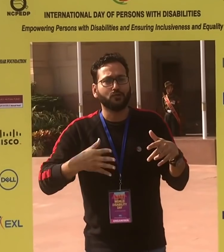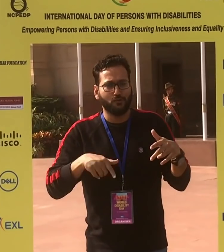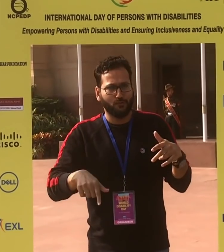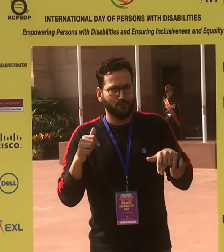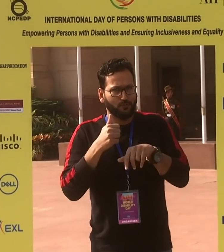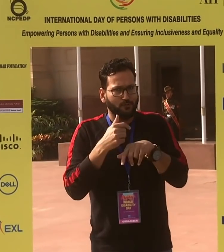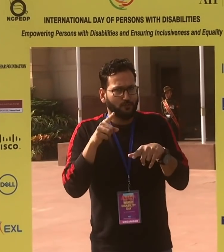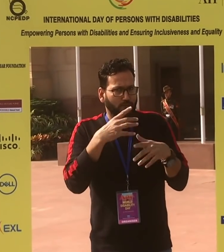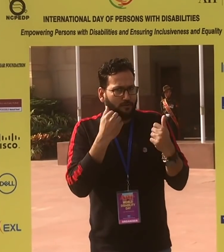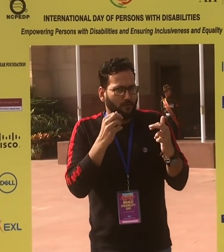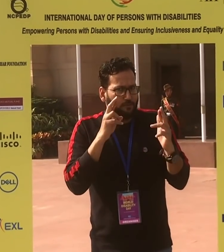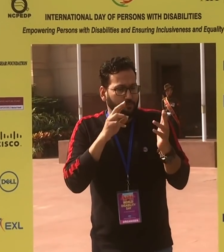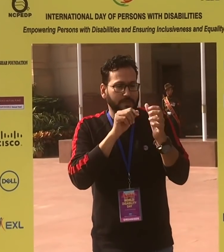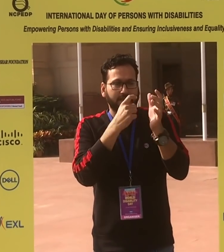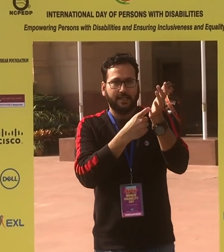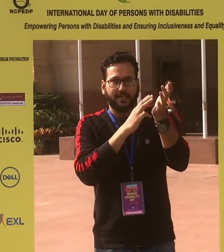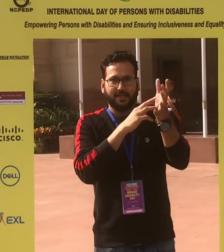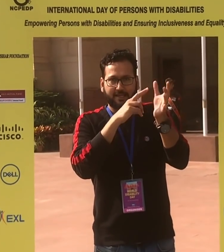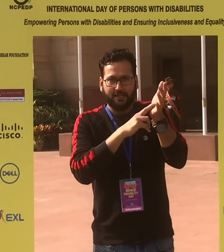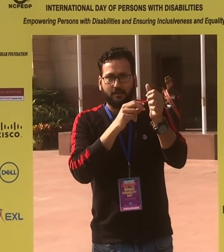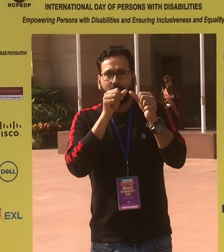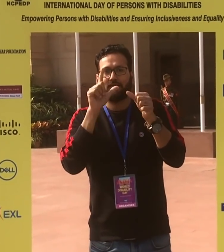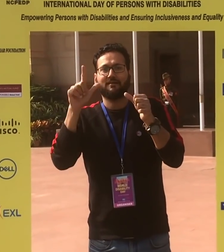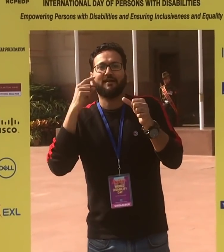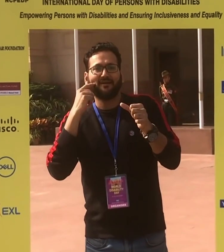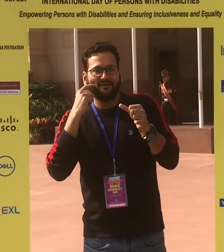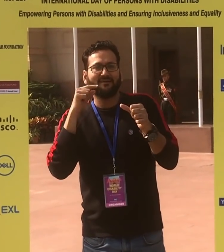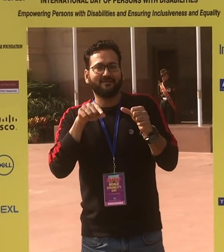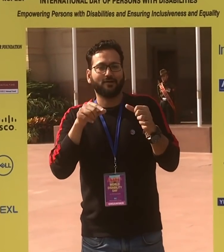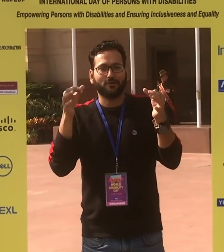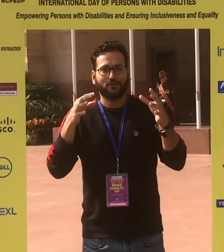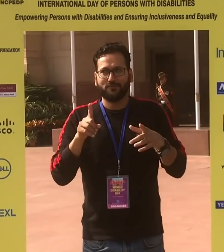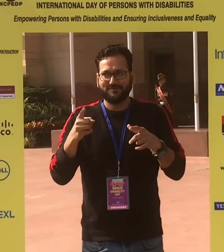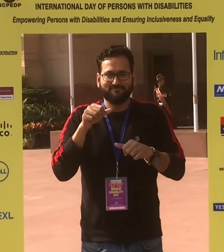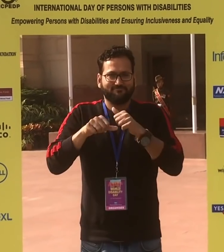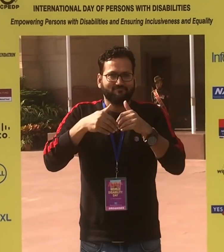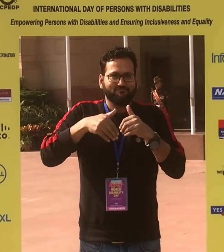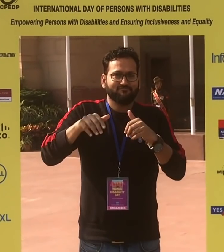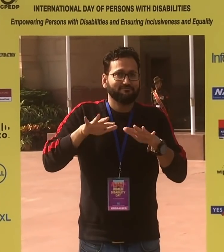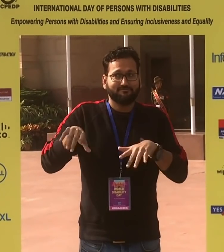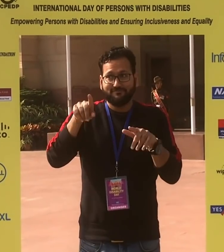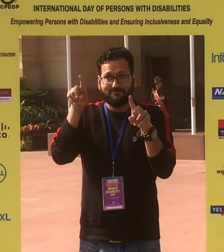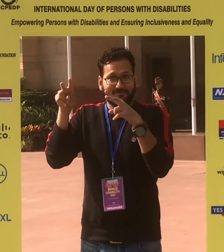Arman Ali, took up the responsibility of conducting the event.